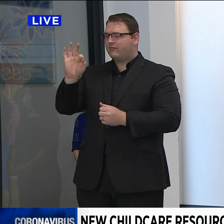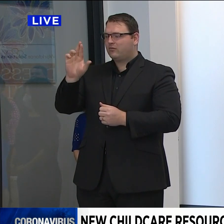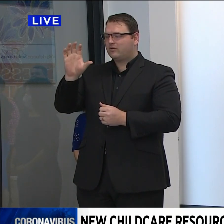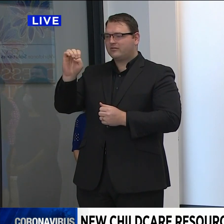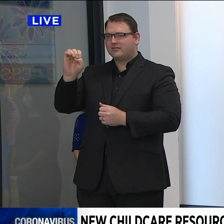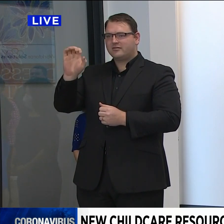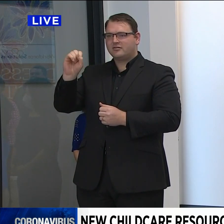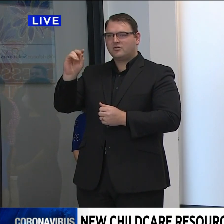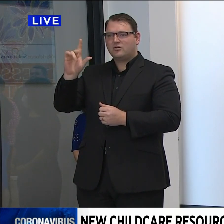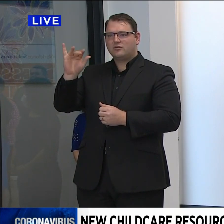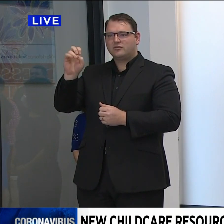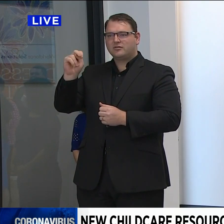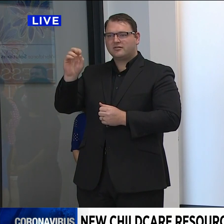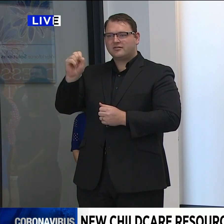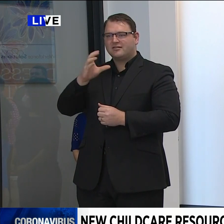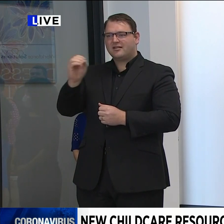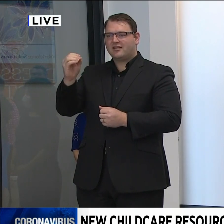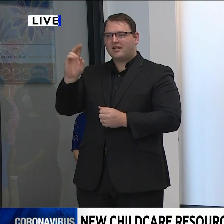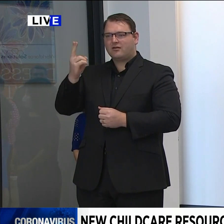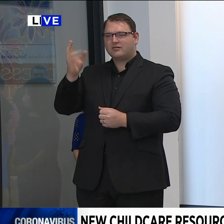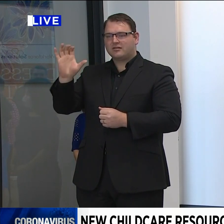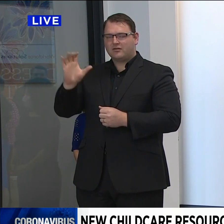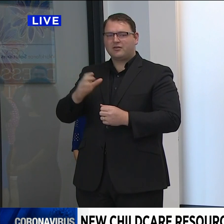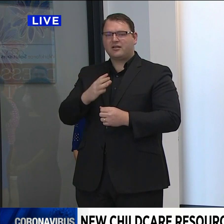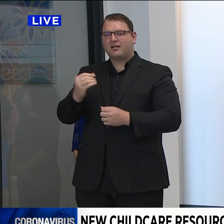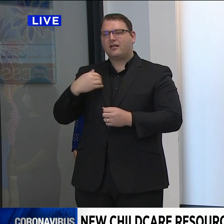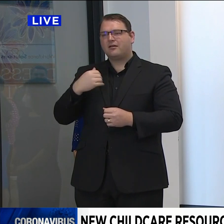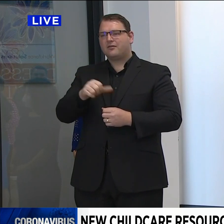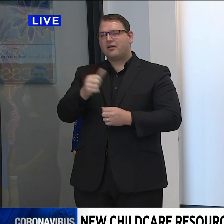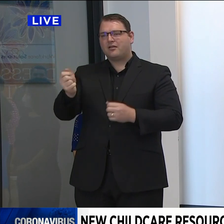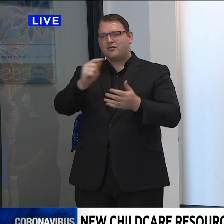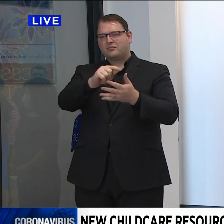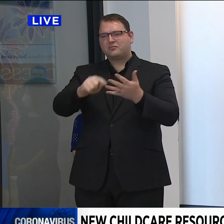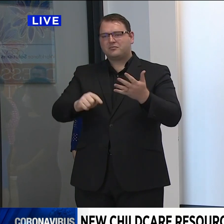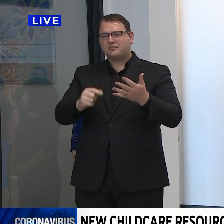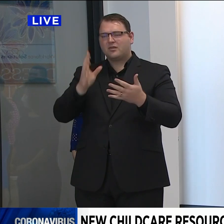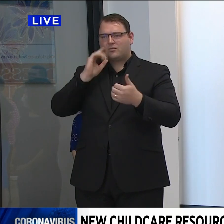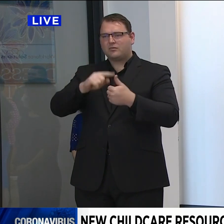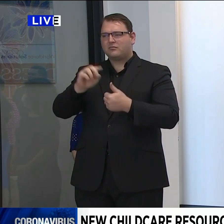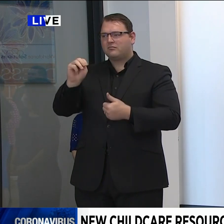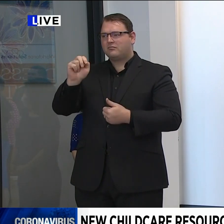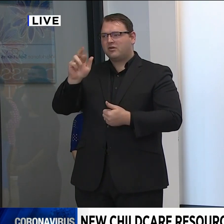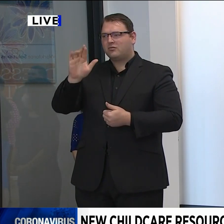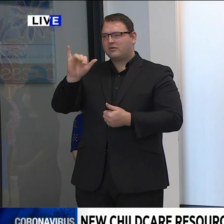Thank you enough for your work. British are who’s your work. British are who’s here the committee chair and here the committee chair and maybe a representative for the maybe a representative for the Gulf Coast workforce board